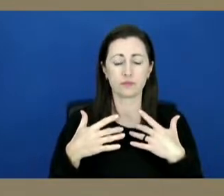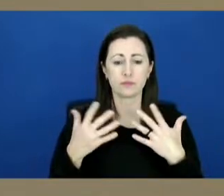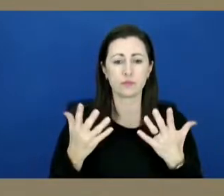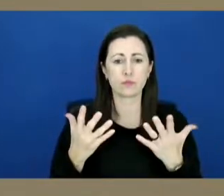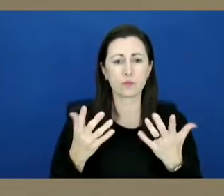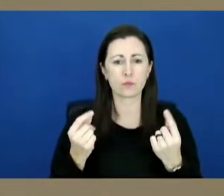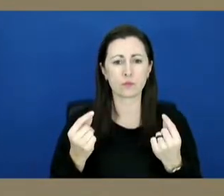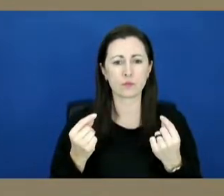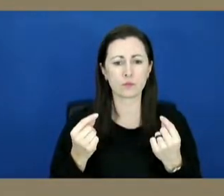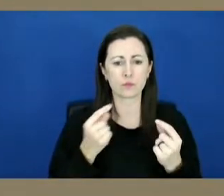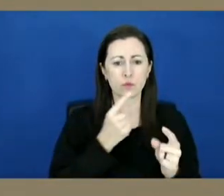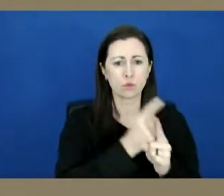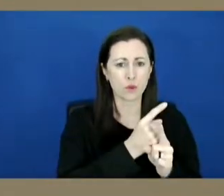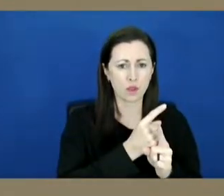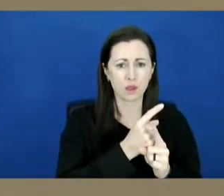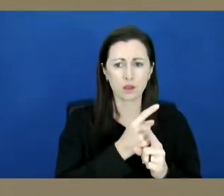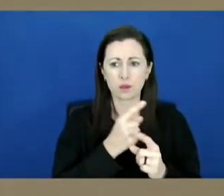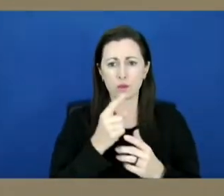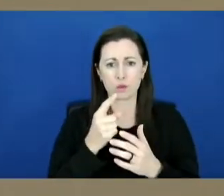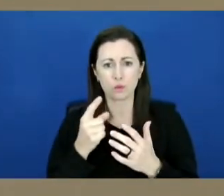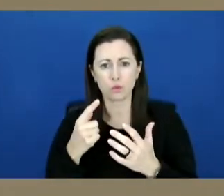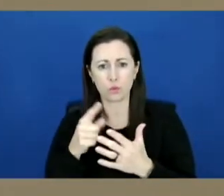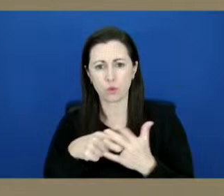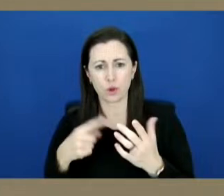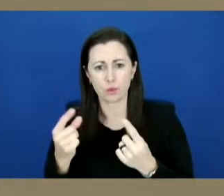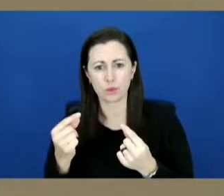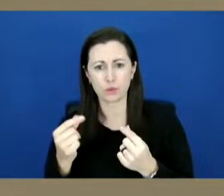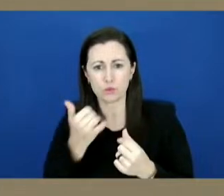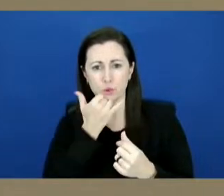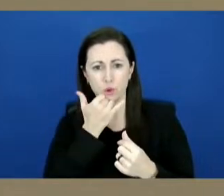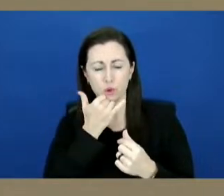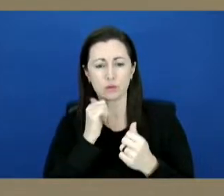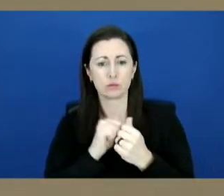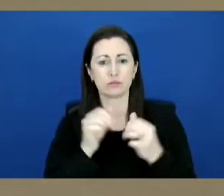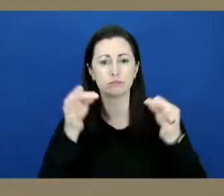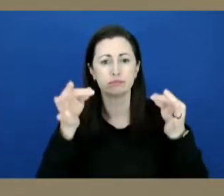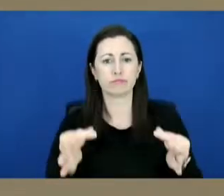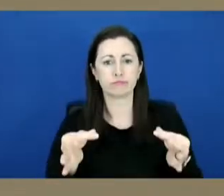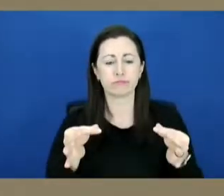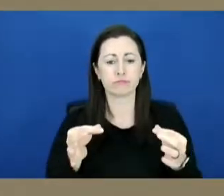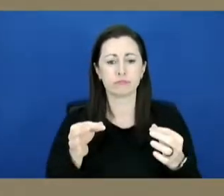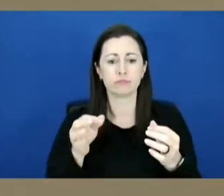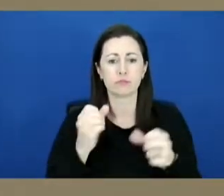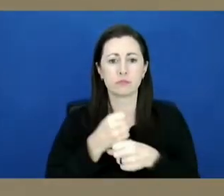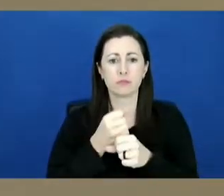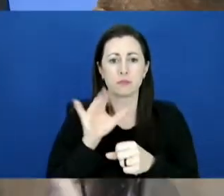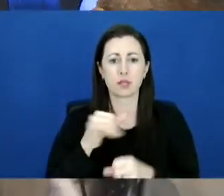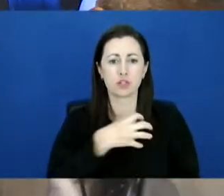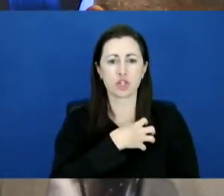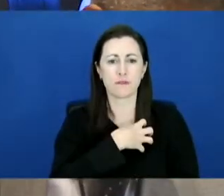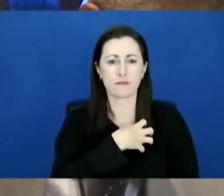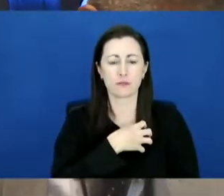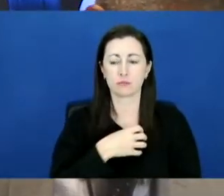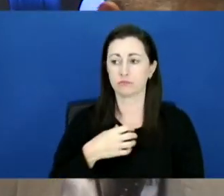MY CONCERN IS WHAT ARE WE DOING